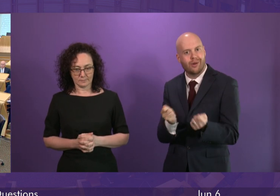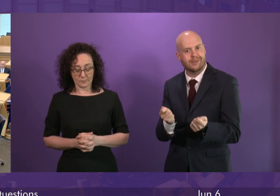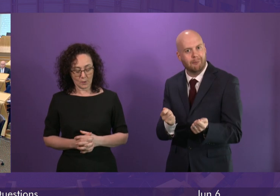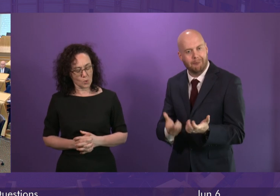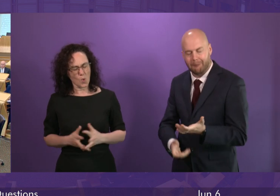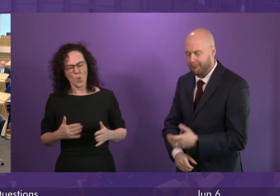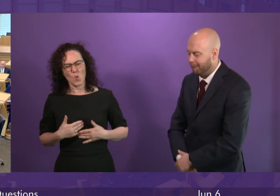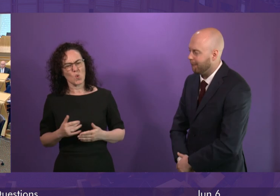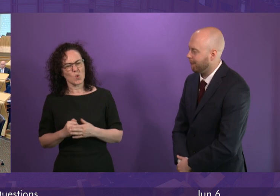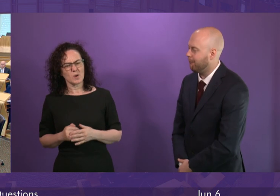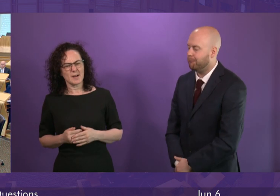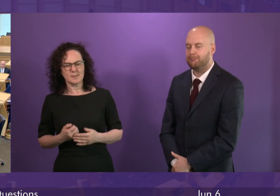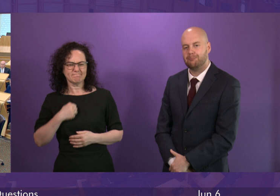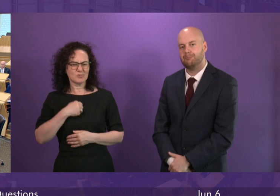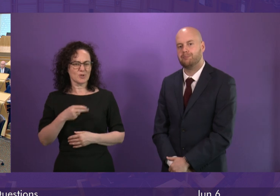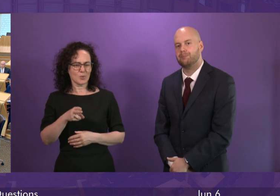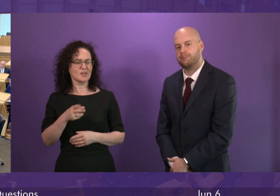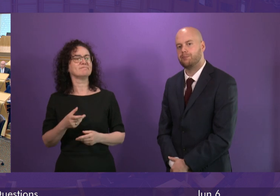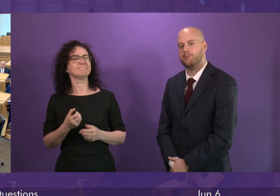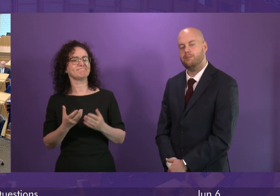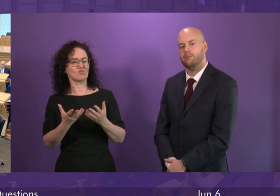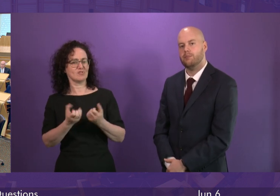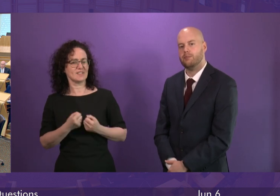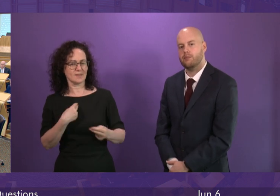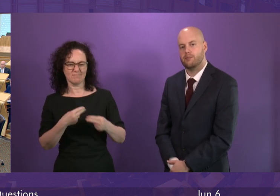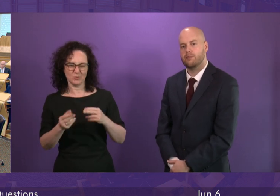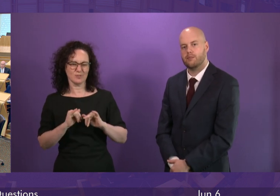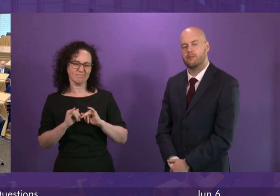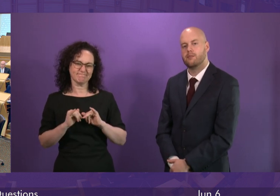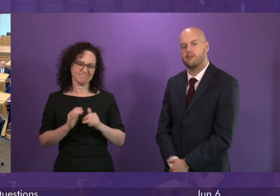to hear the news about The Buteman, which, as Mr Finnie has said, has had a long and